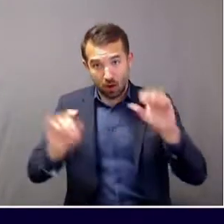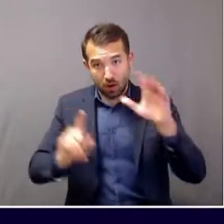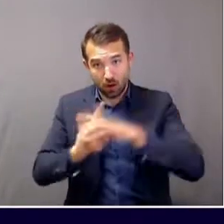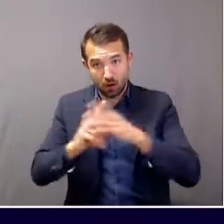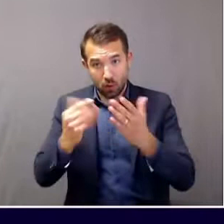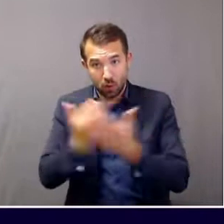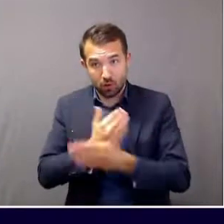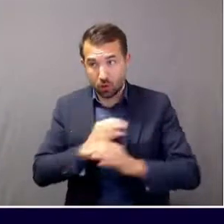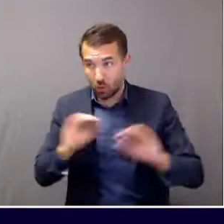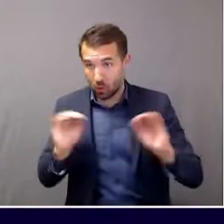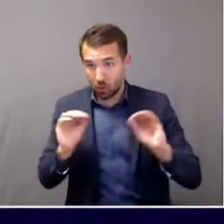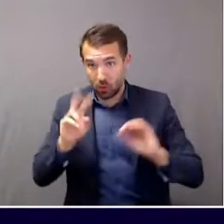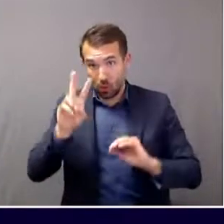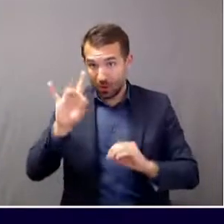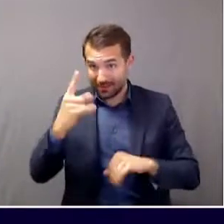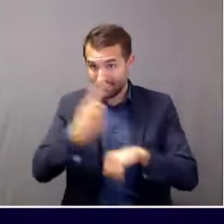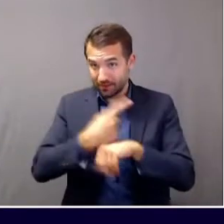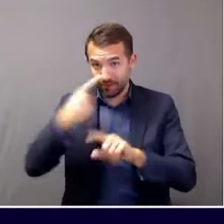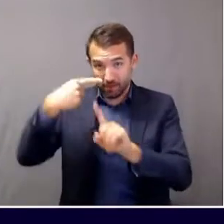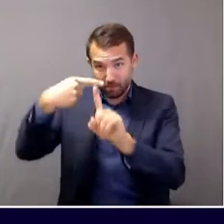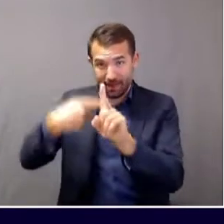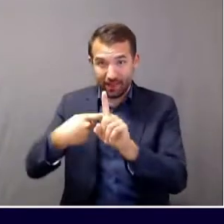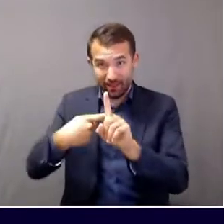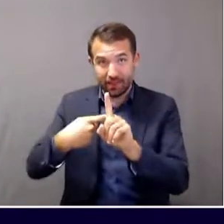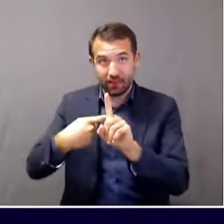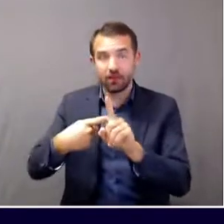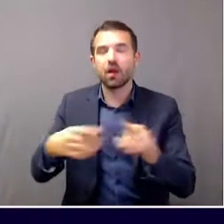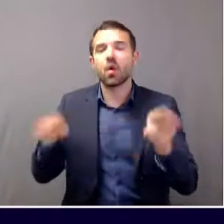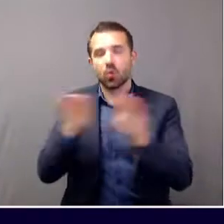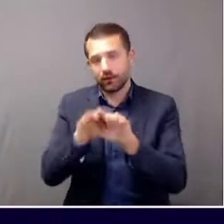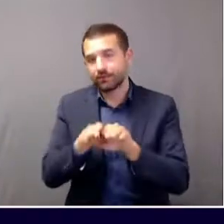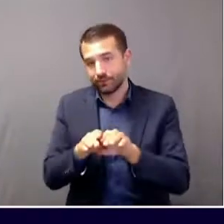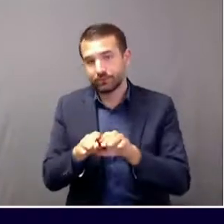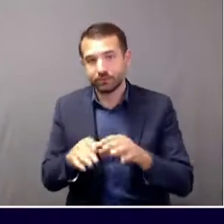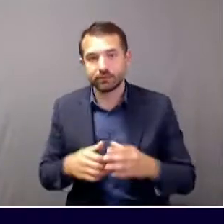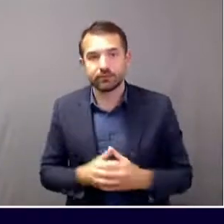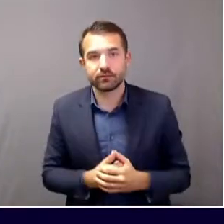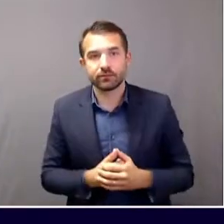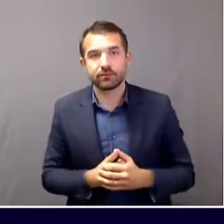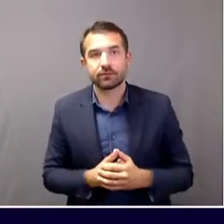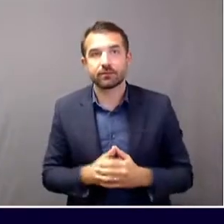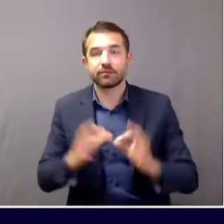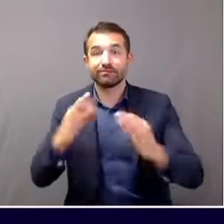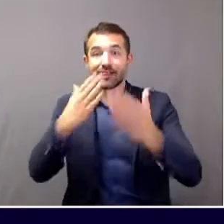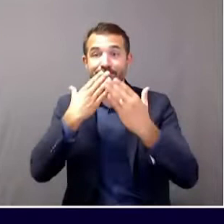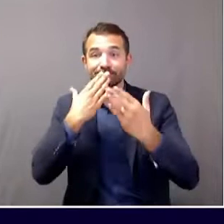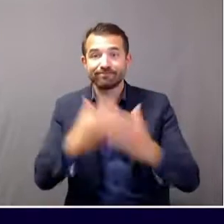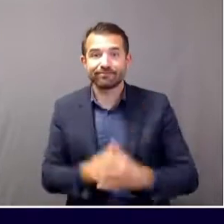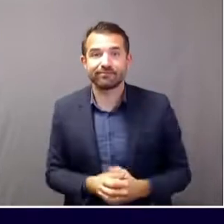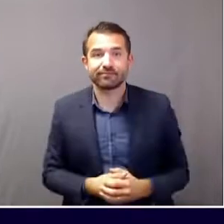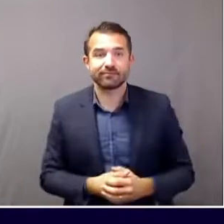thank you very much great